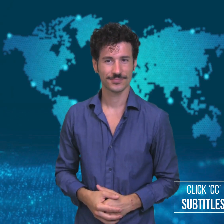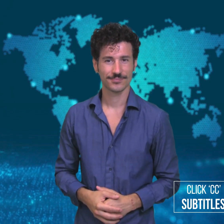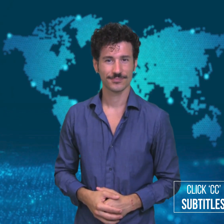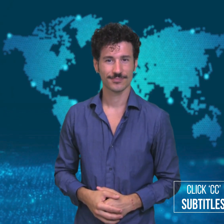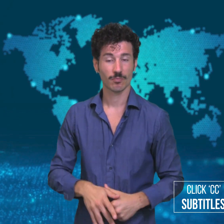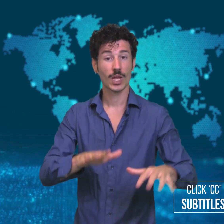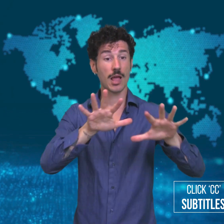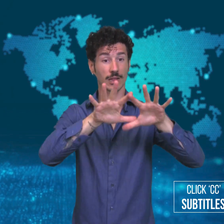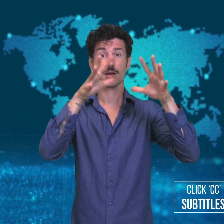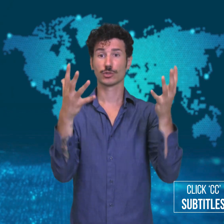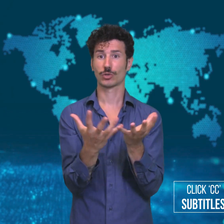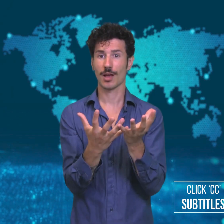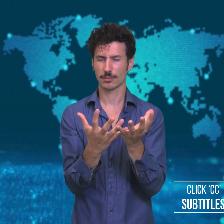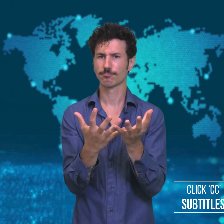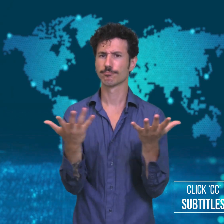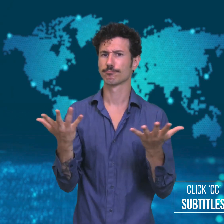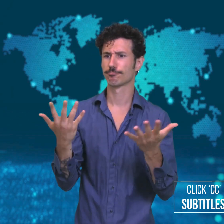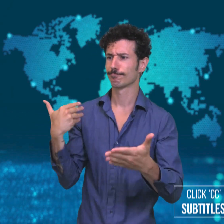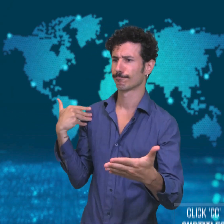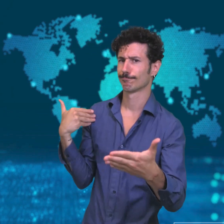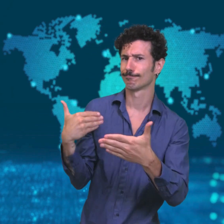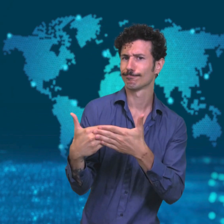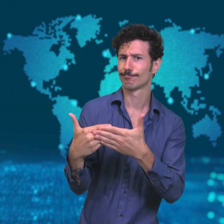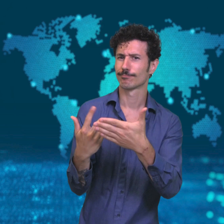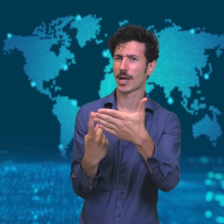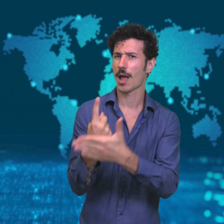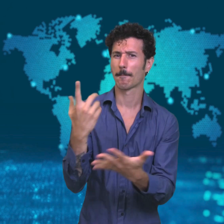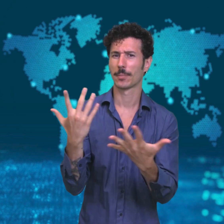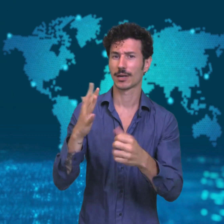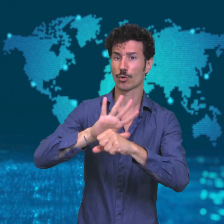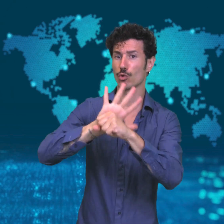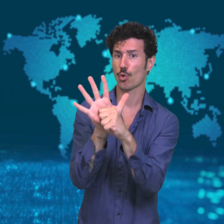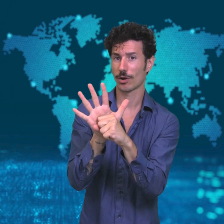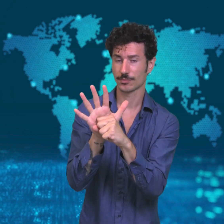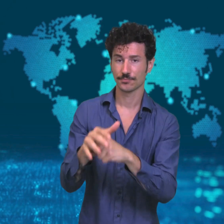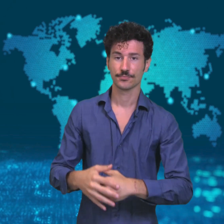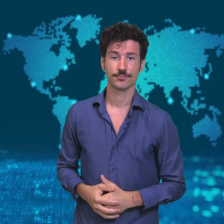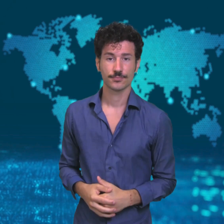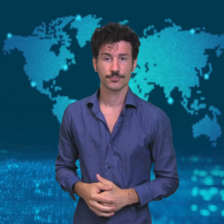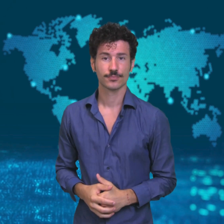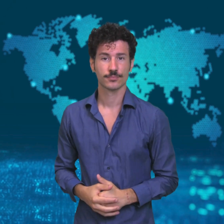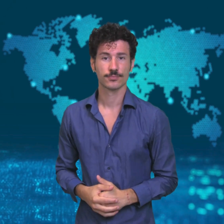COVID-19 updates.